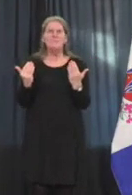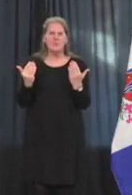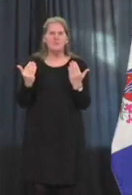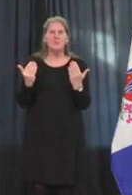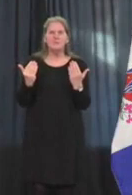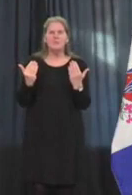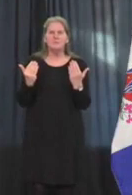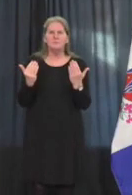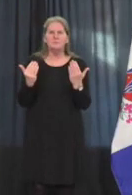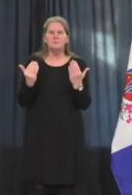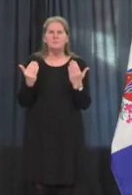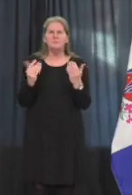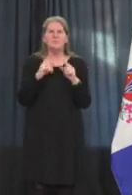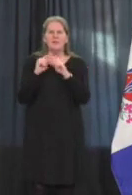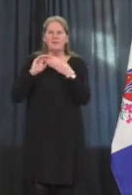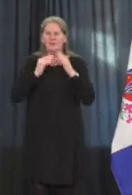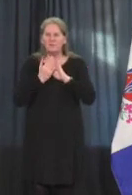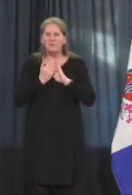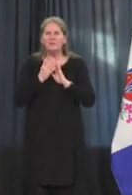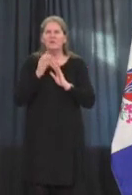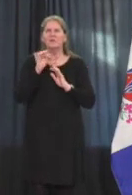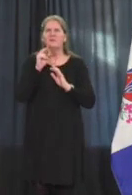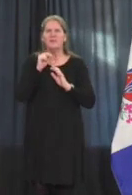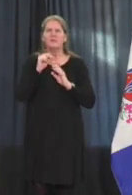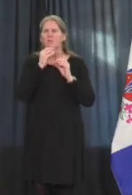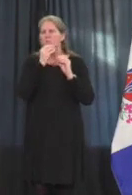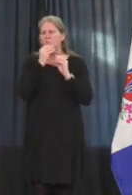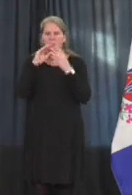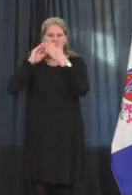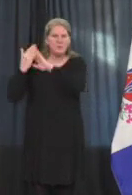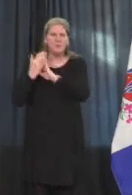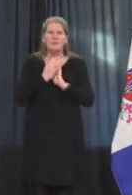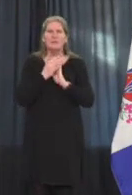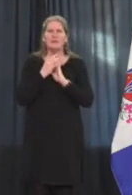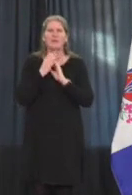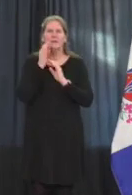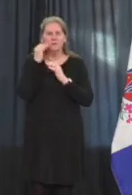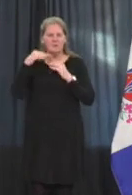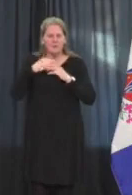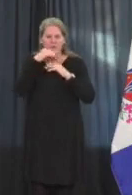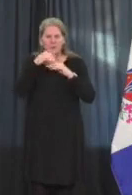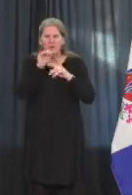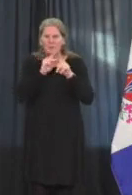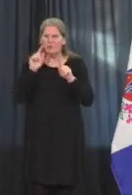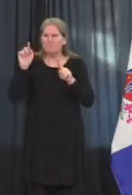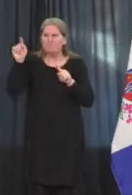WITH MUNICIPALITIES AND FIRST NATIONS TO GET THIS LIST OUT. AND IT'S VERY SIMILAR TO LISTS ACROSS THE COUNTRY.